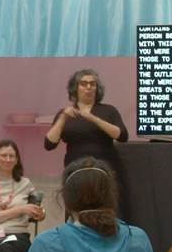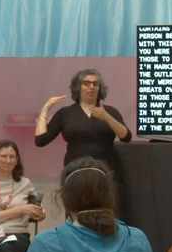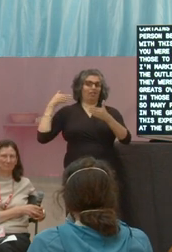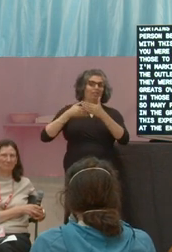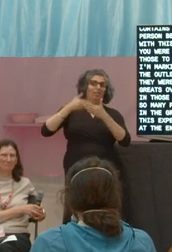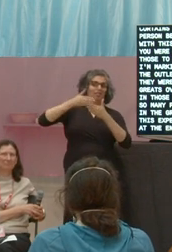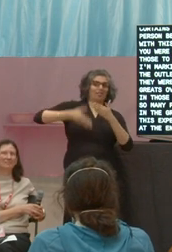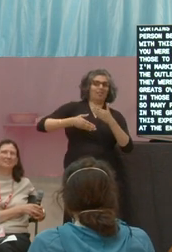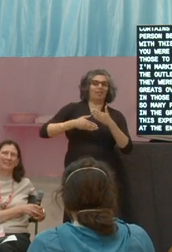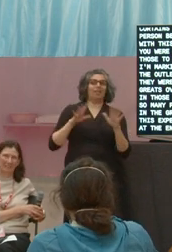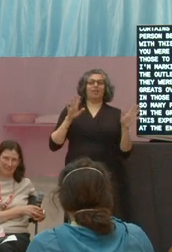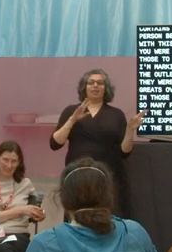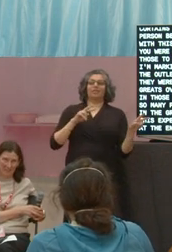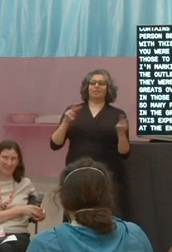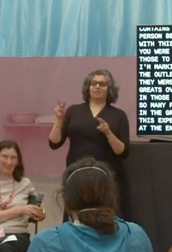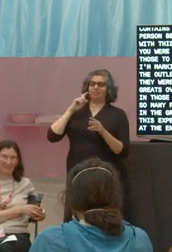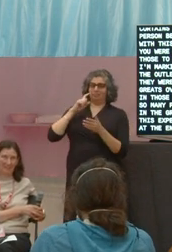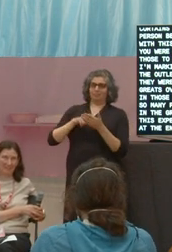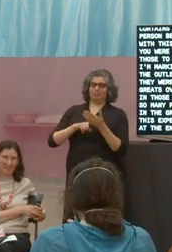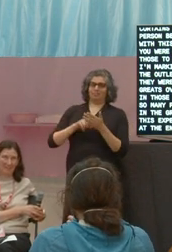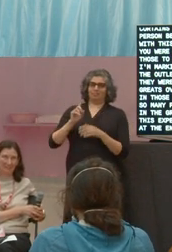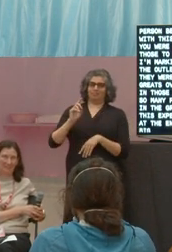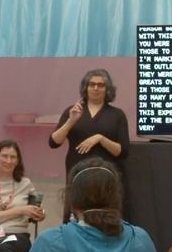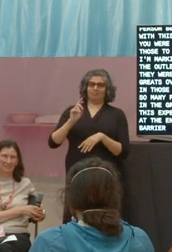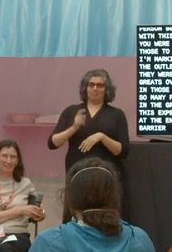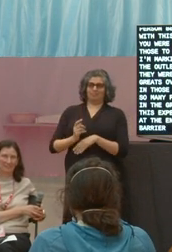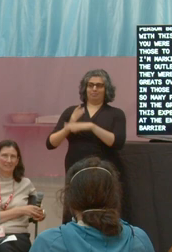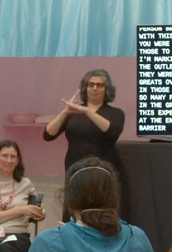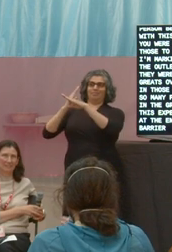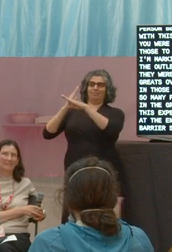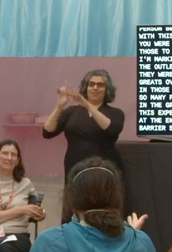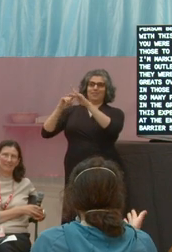kind of witness, we're in the barriers starts to break into